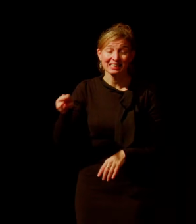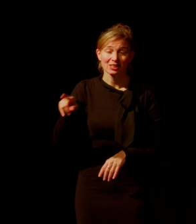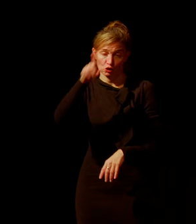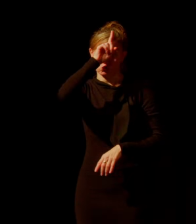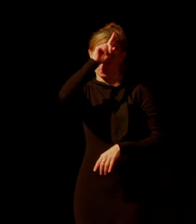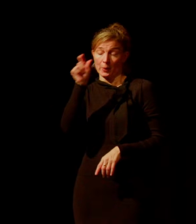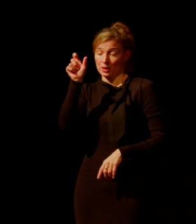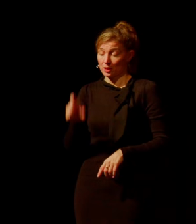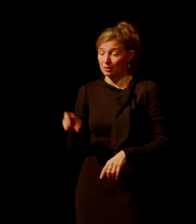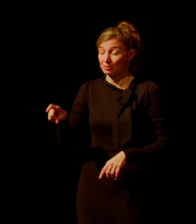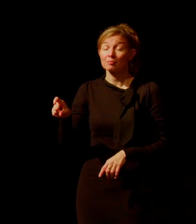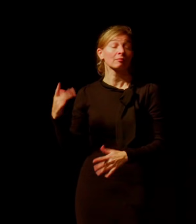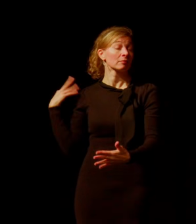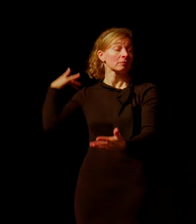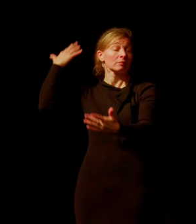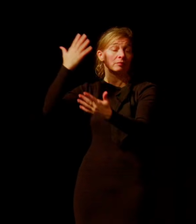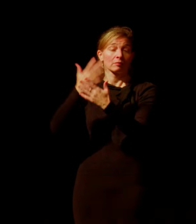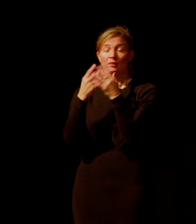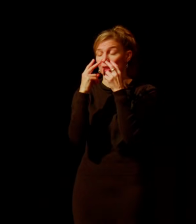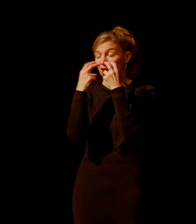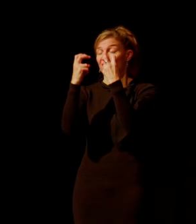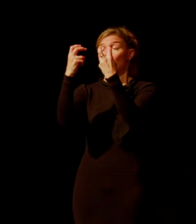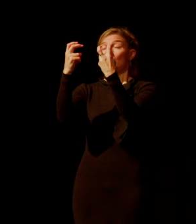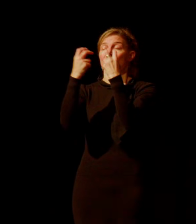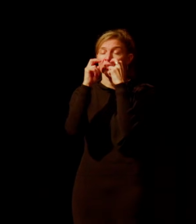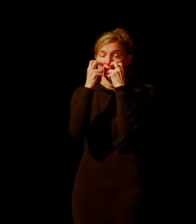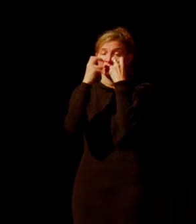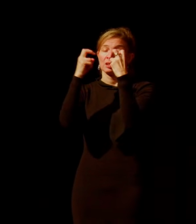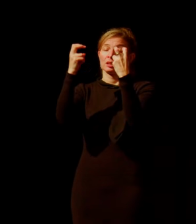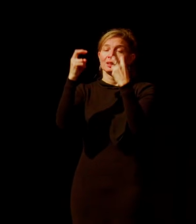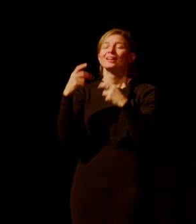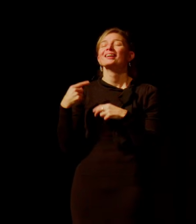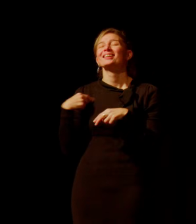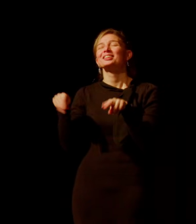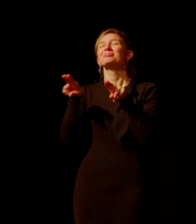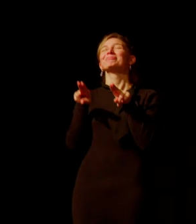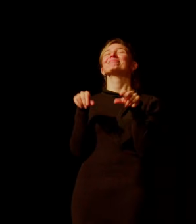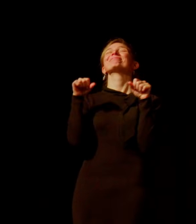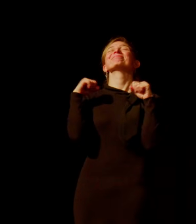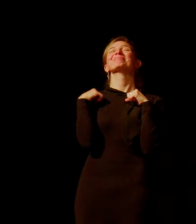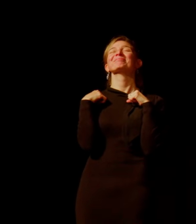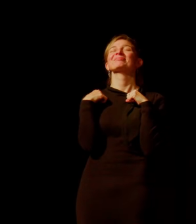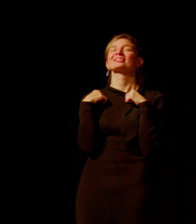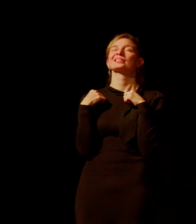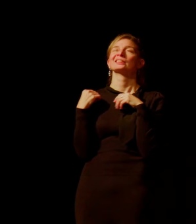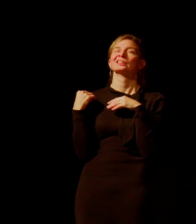And at the beginning it was just a minor annoyance, but over time it became unbearable.